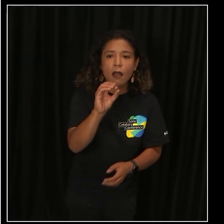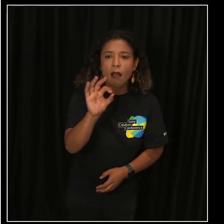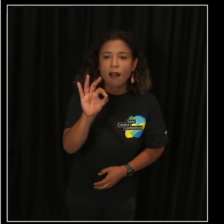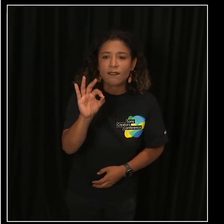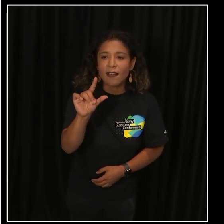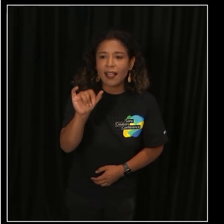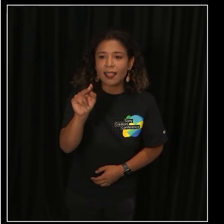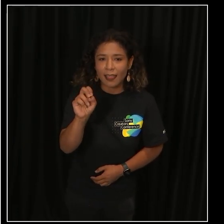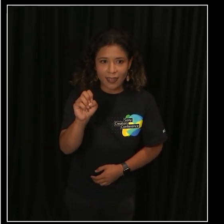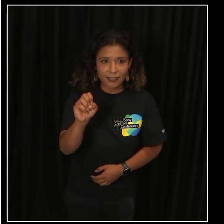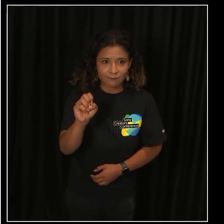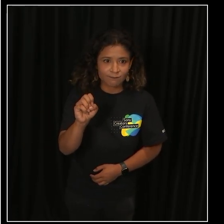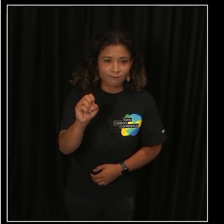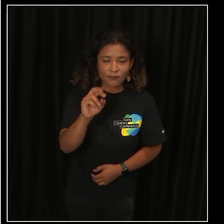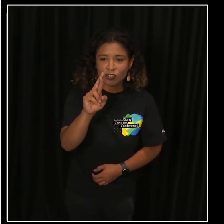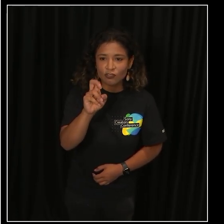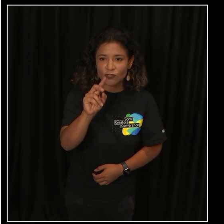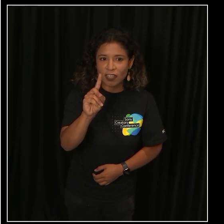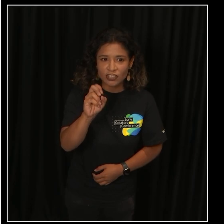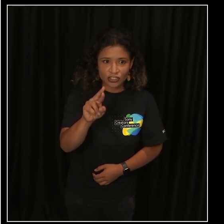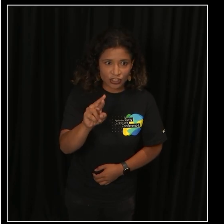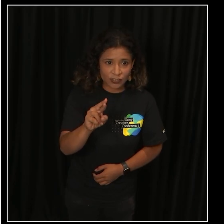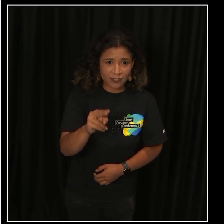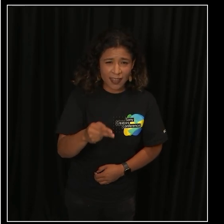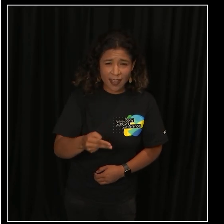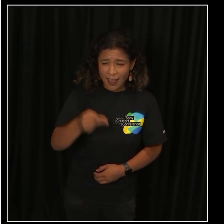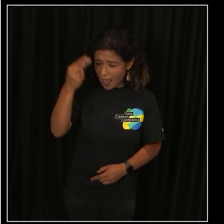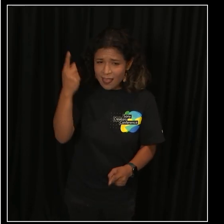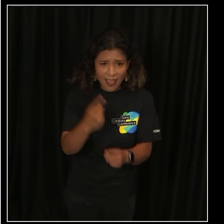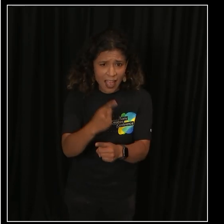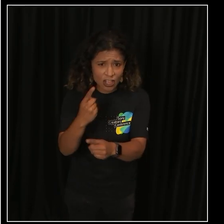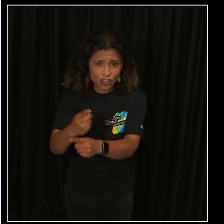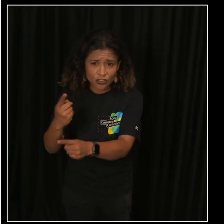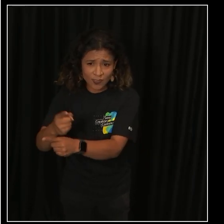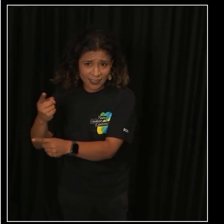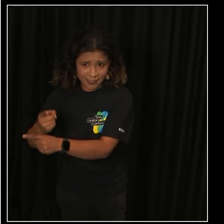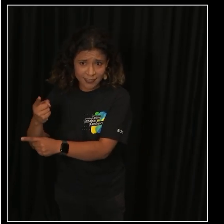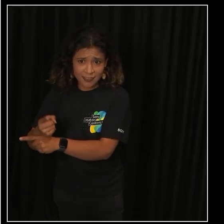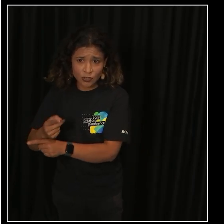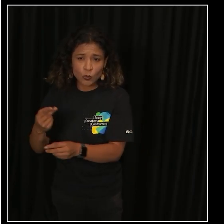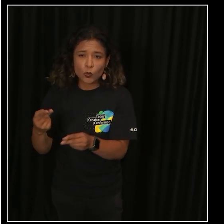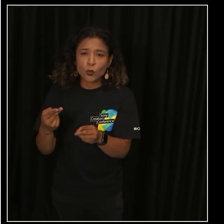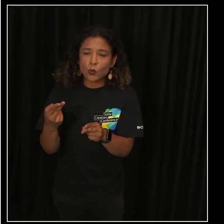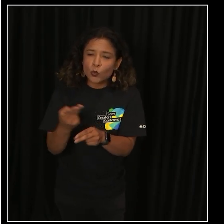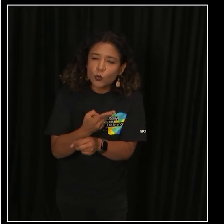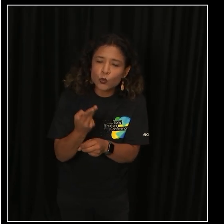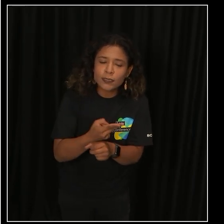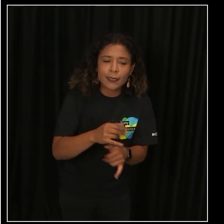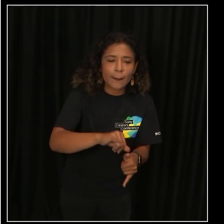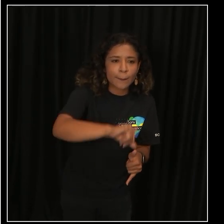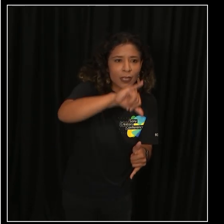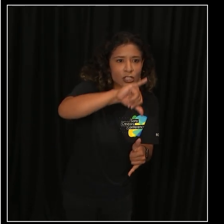Our off-line sky rendering is a highly accurate atmospheric rendering using a measurement based atmospheric matters.